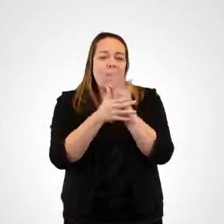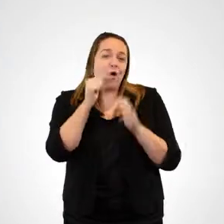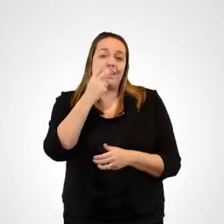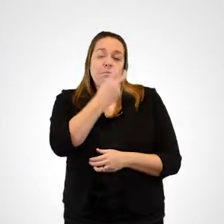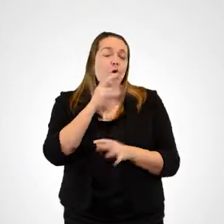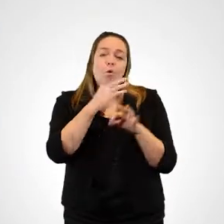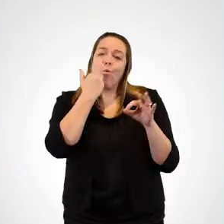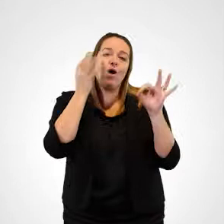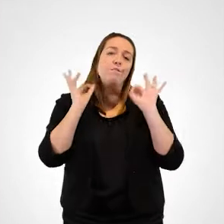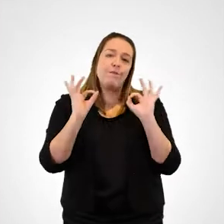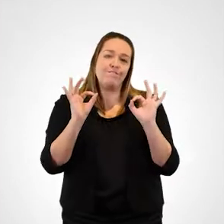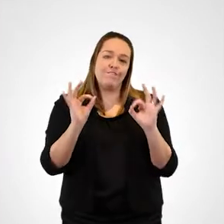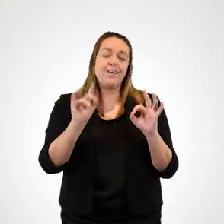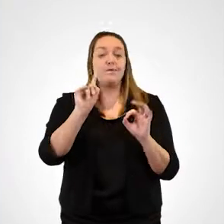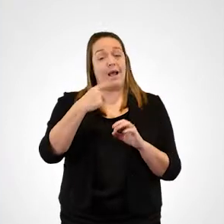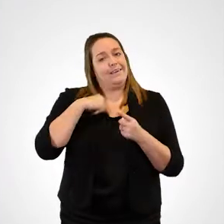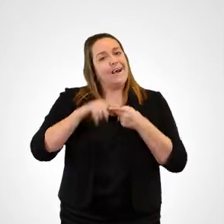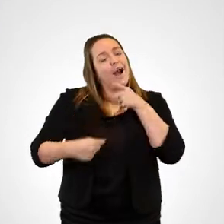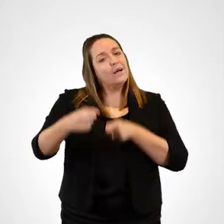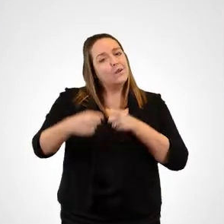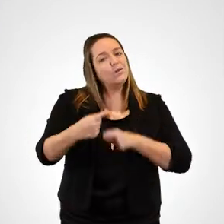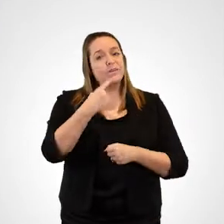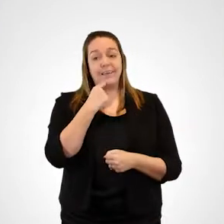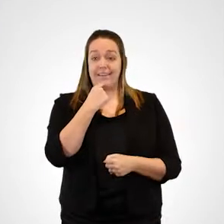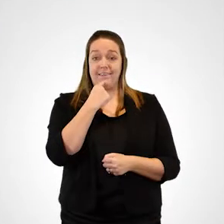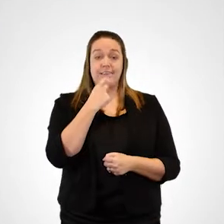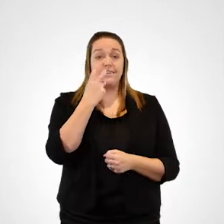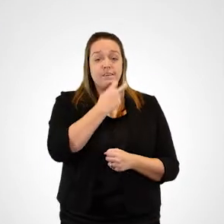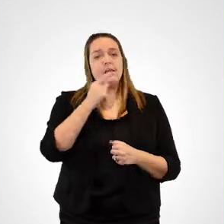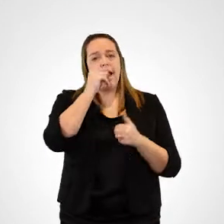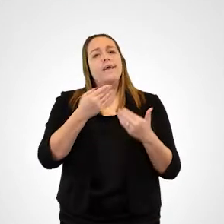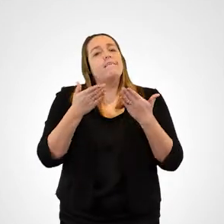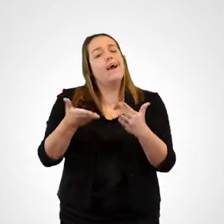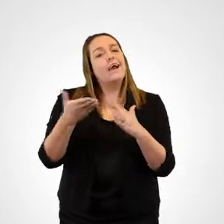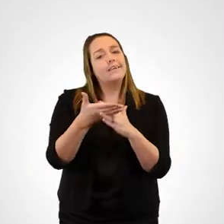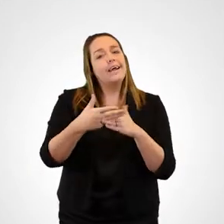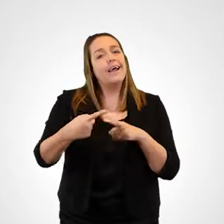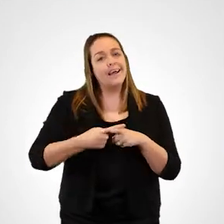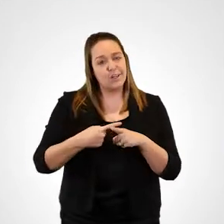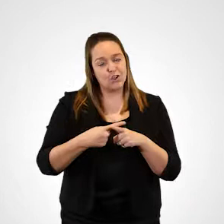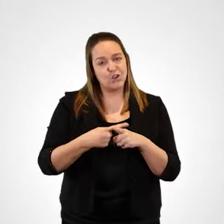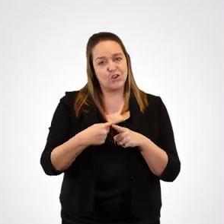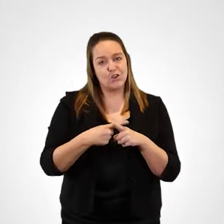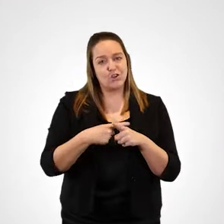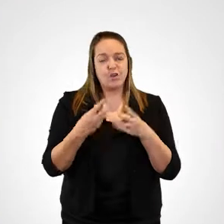but I would argue that it can provide an avenue for access to English that can be underestimated.